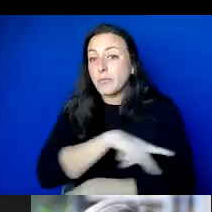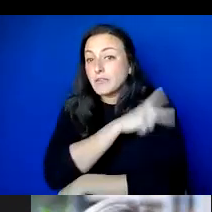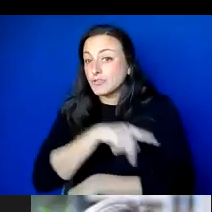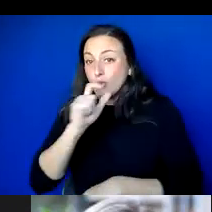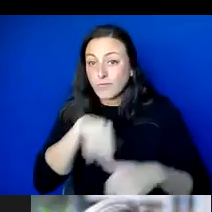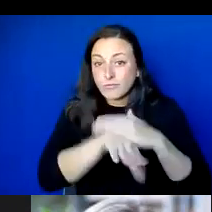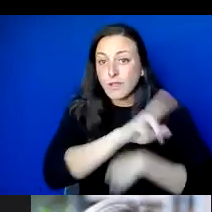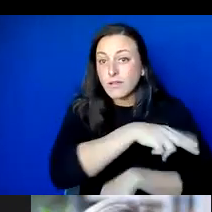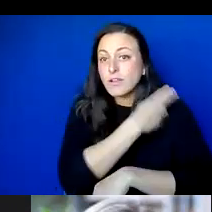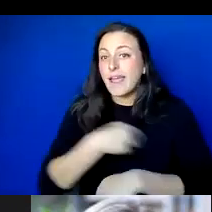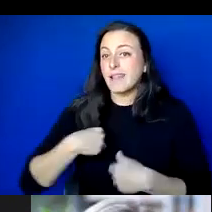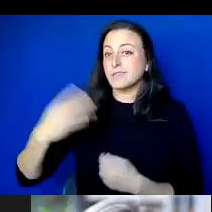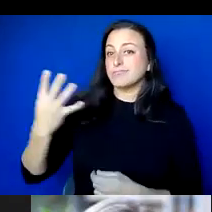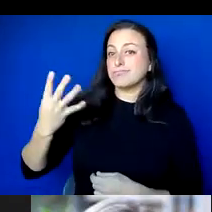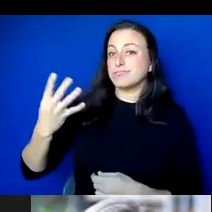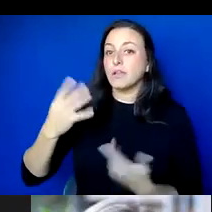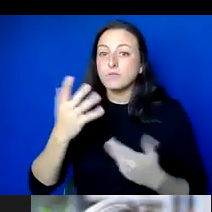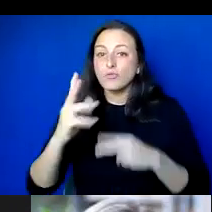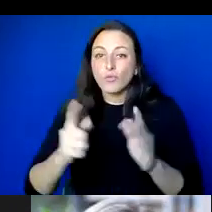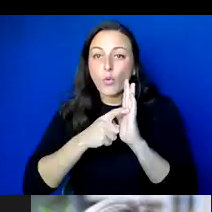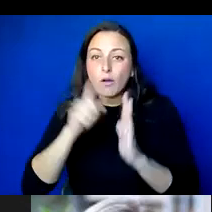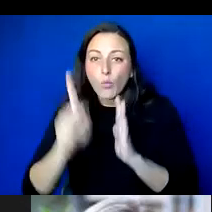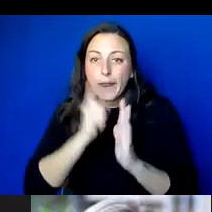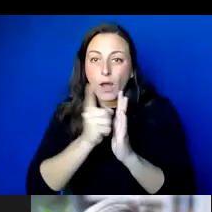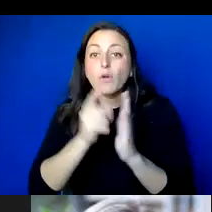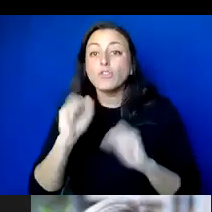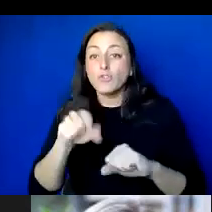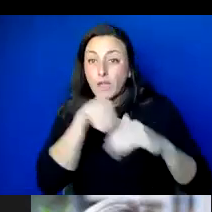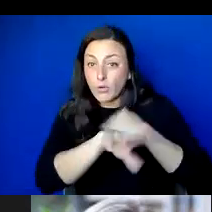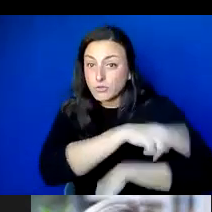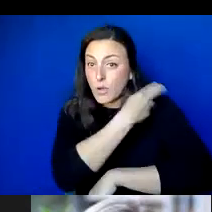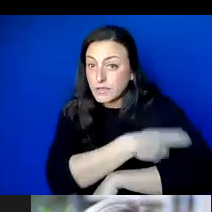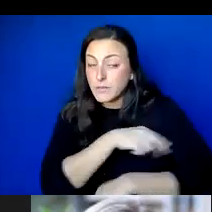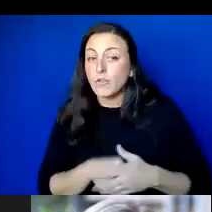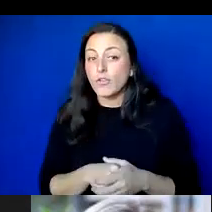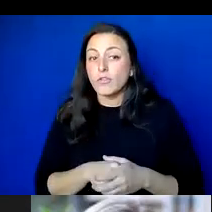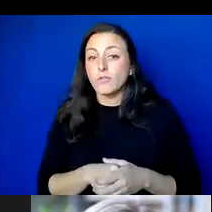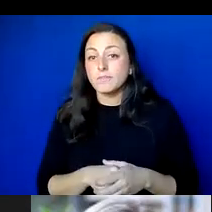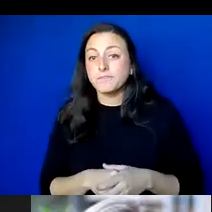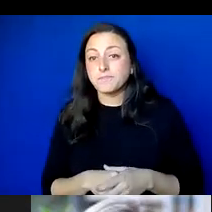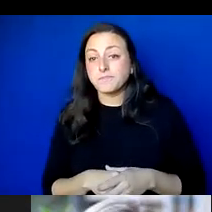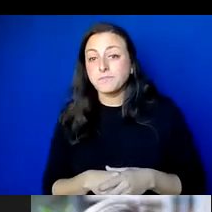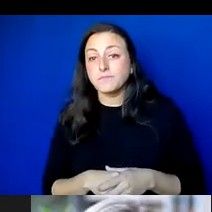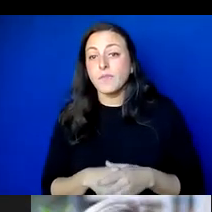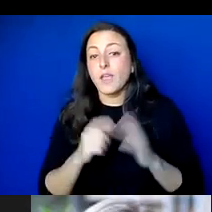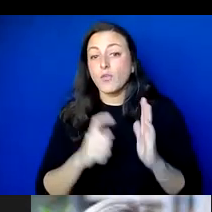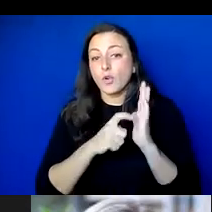about an hour, and they can be done in hospitals, infusion settings, and require a second hour to be